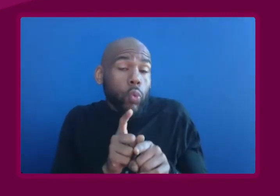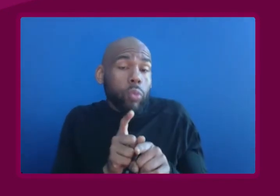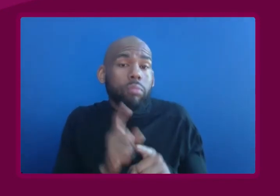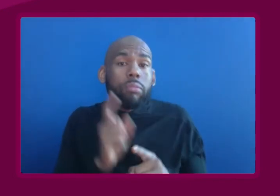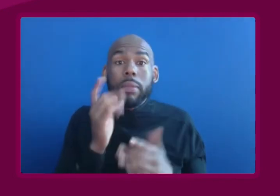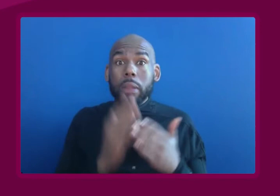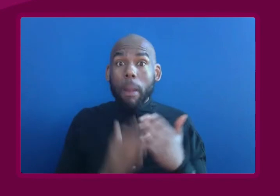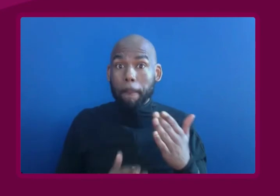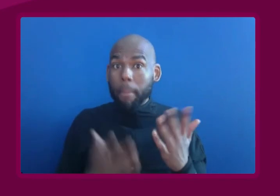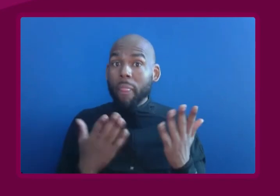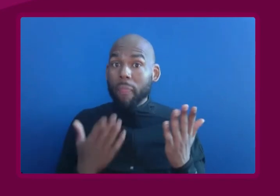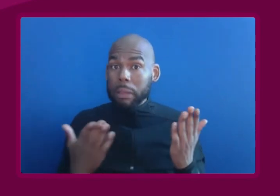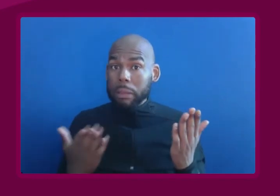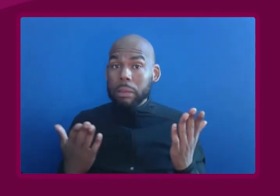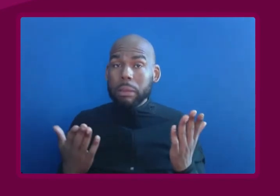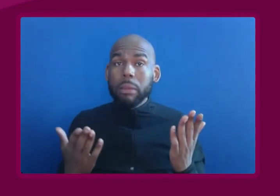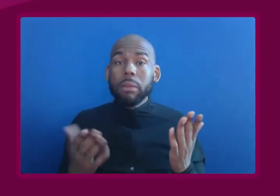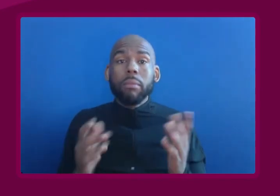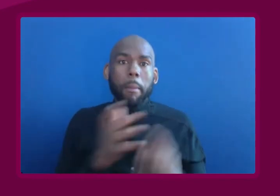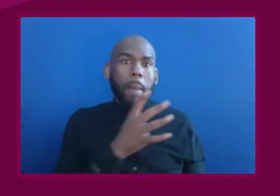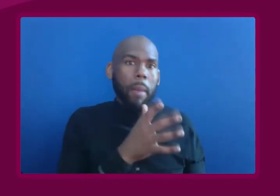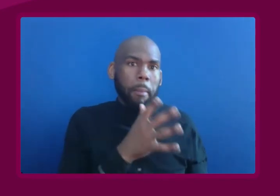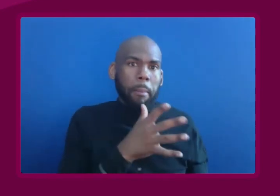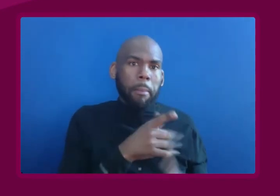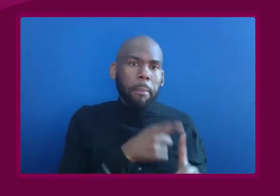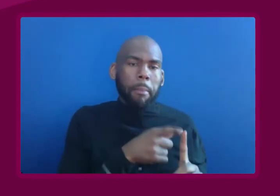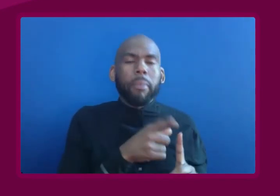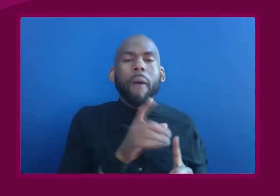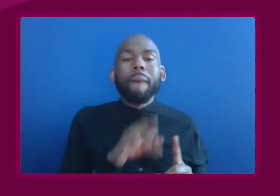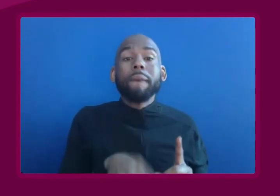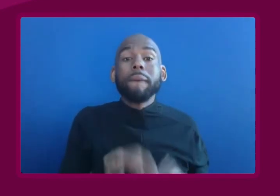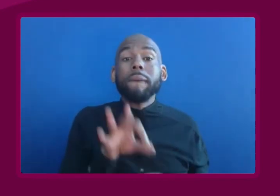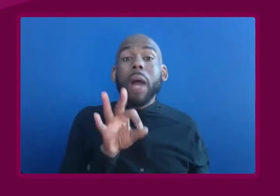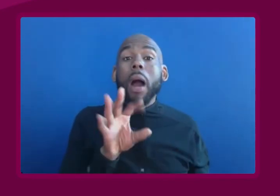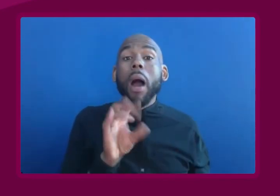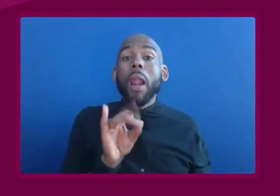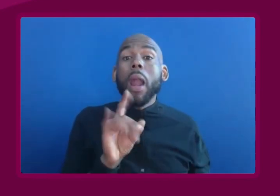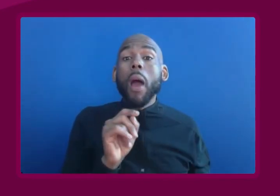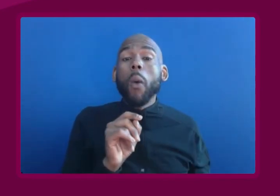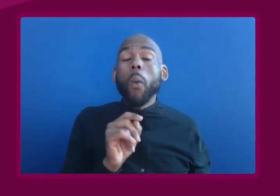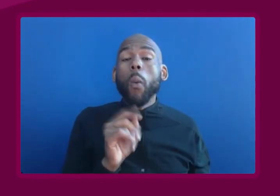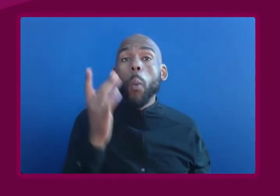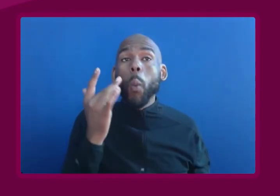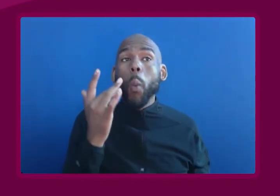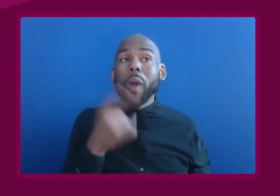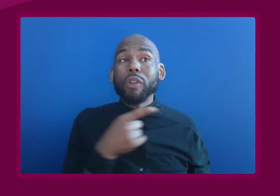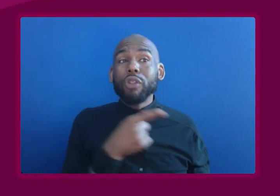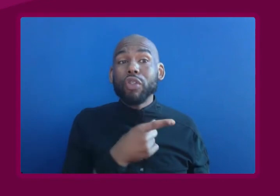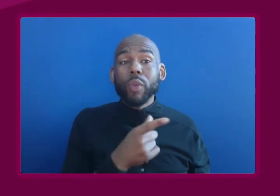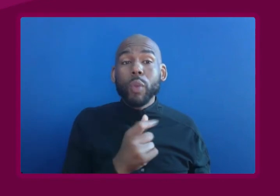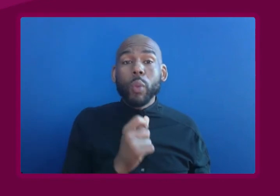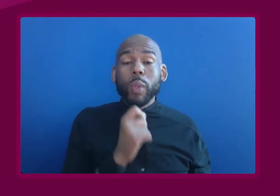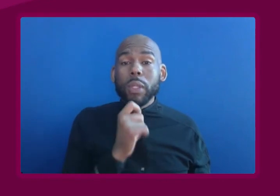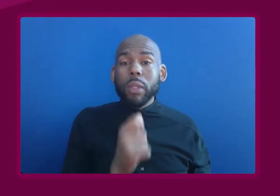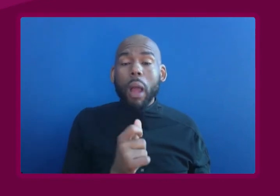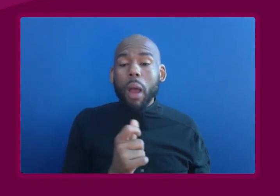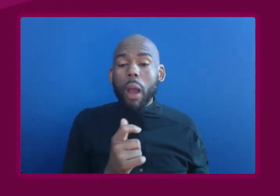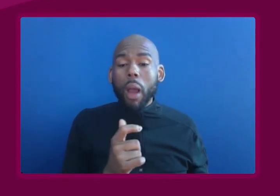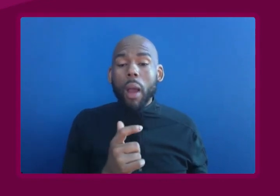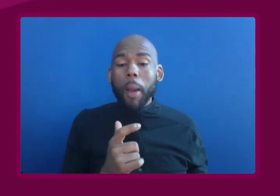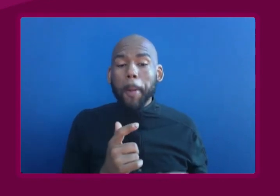There were certain things with my mom finding out that the reason she wasn't replying to